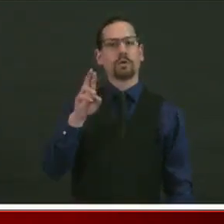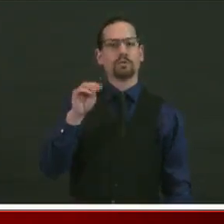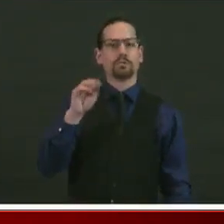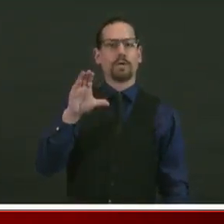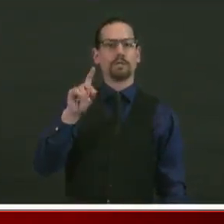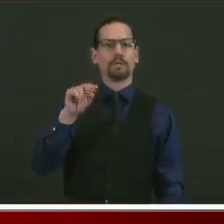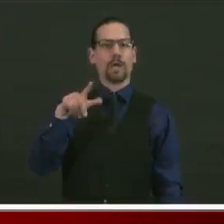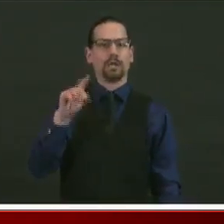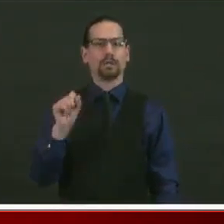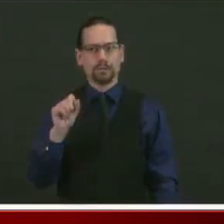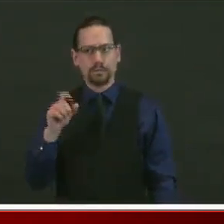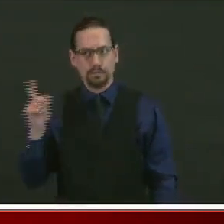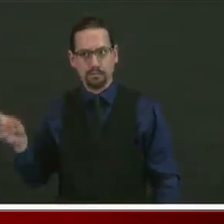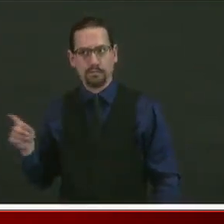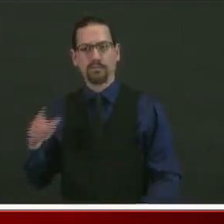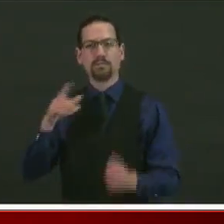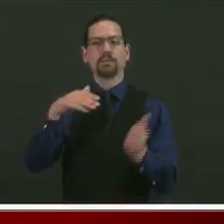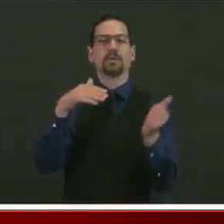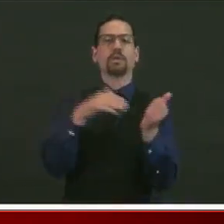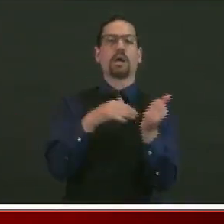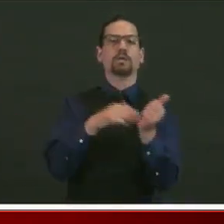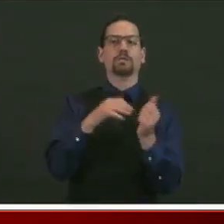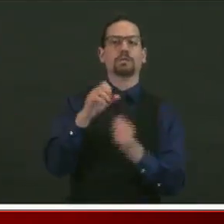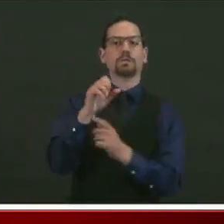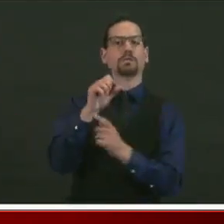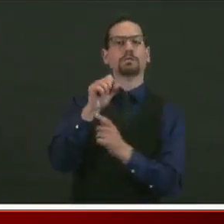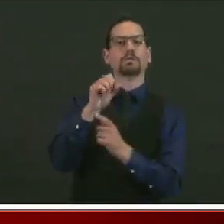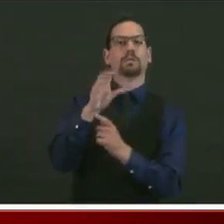I AM GOING TO TURN IT OVER TO